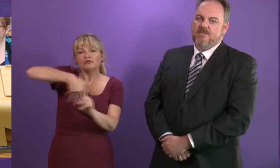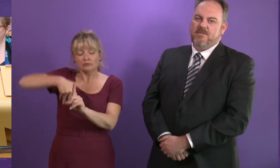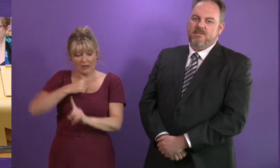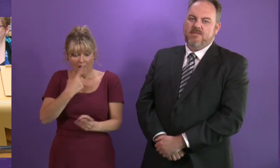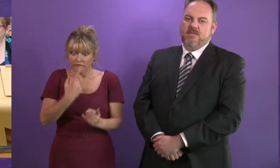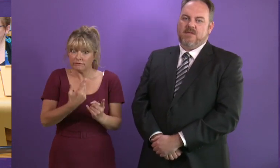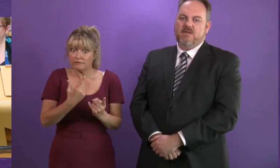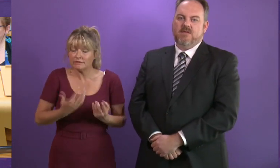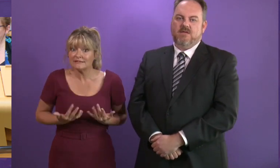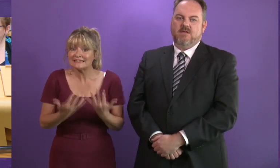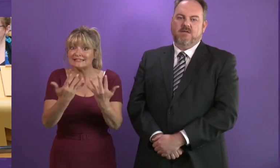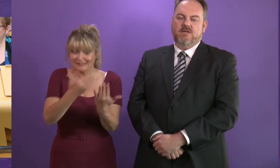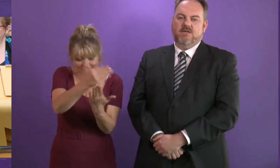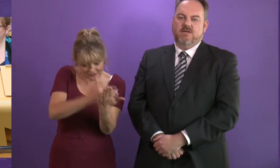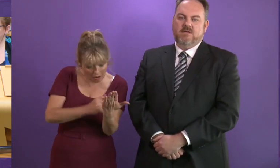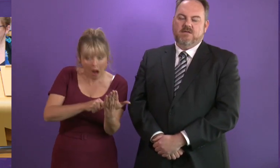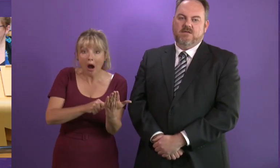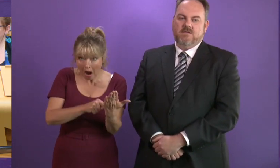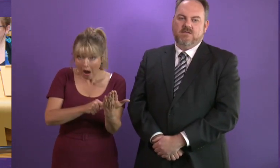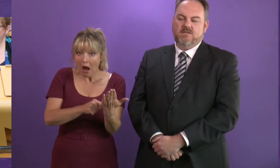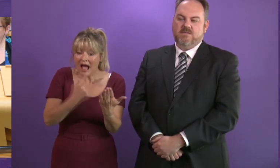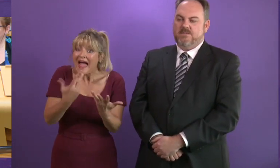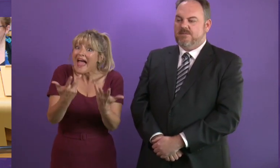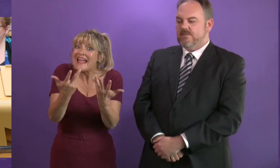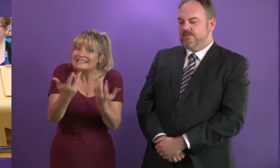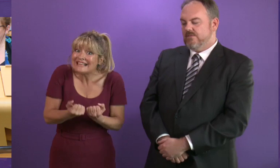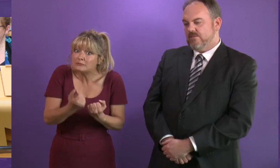and Colleges Admissions Service acceptances of university applicants from the 20 per cent